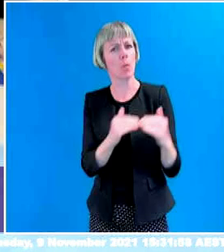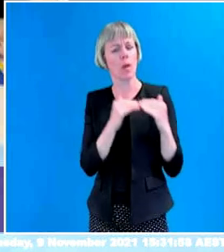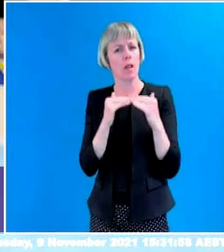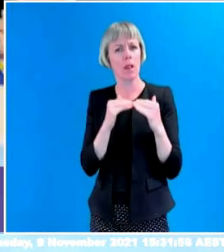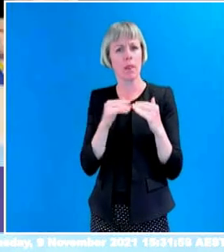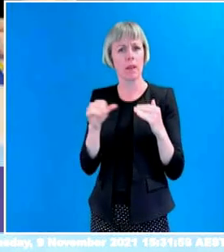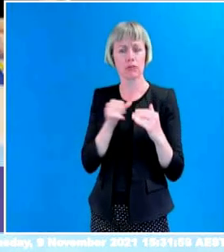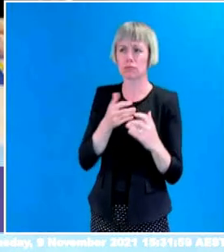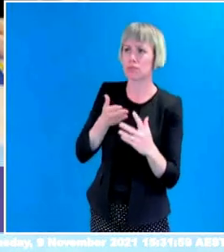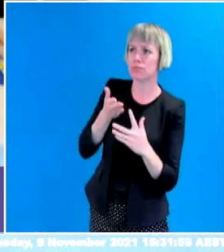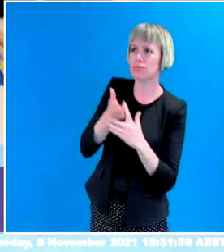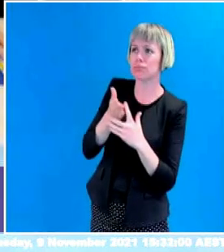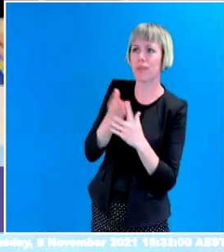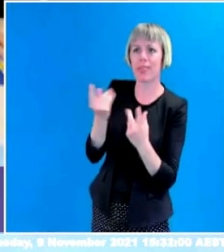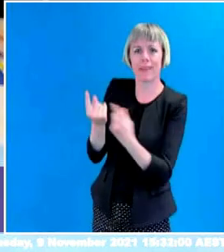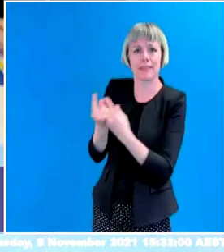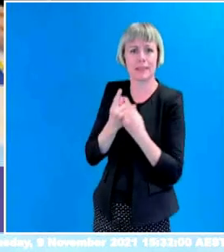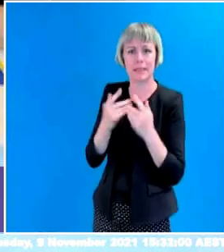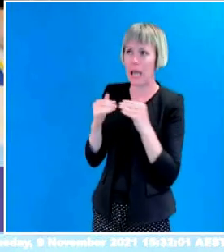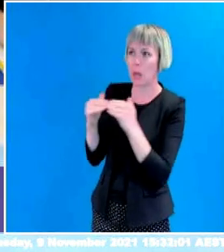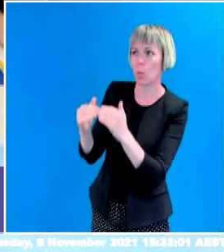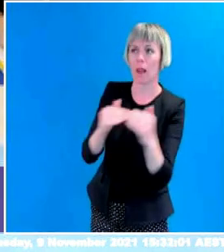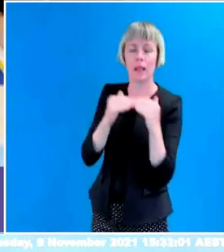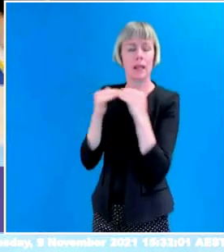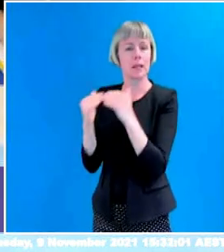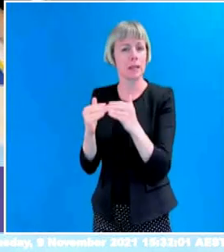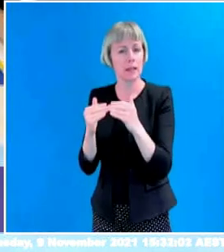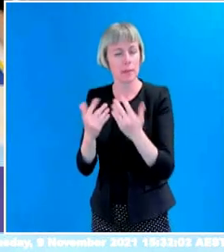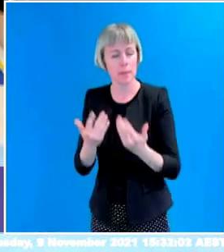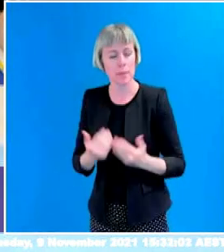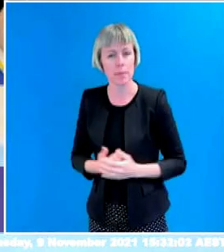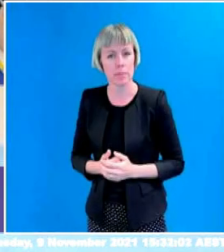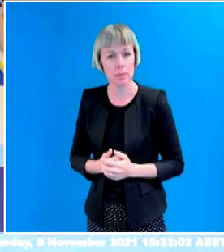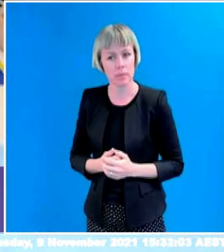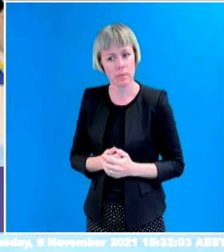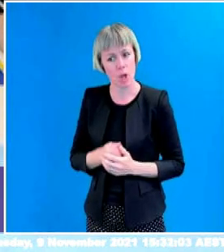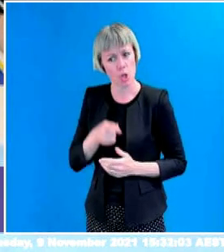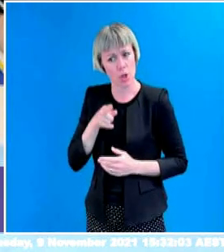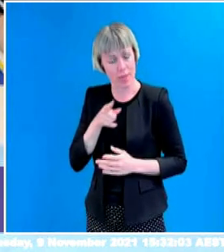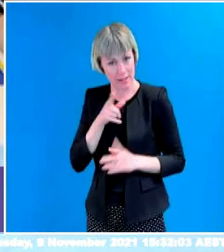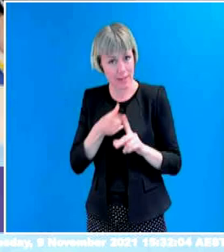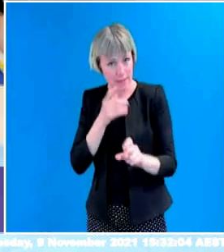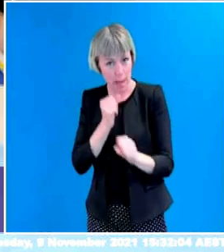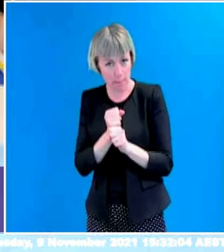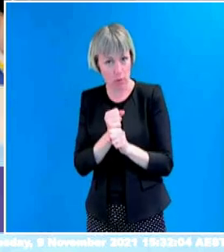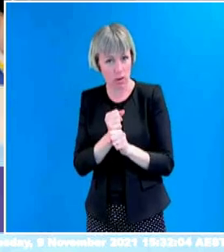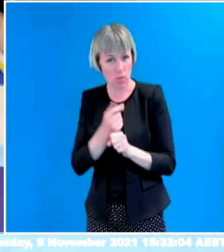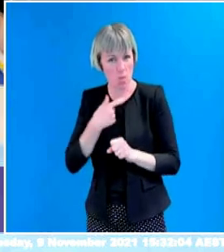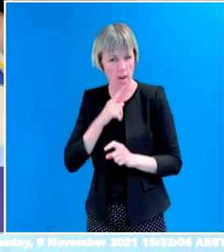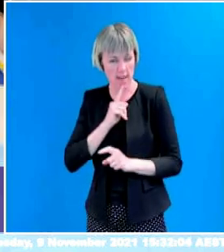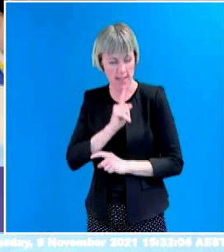So, can I suggest that is an example of international law language that is not